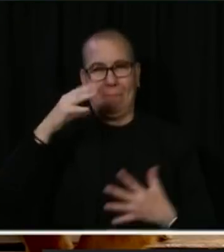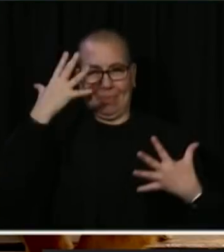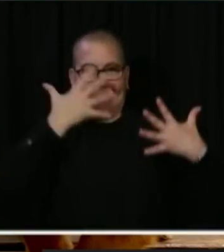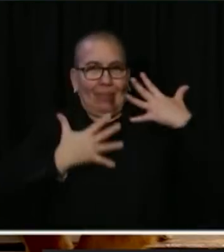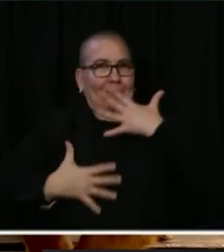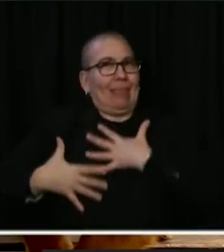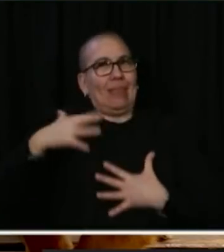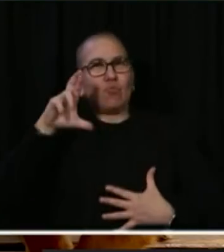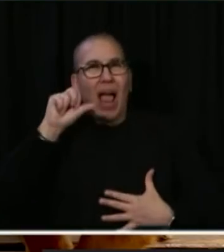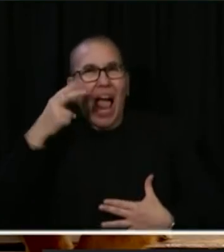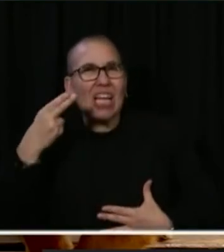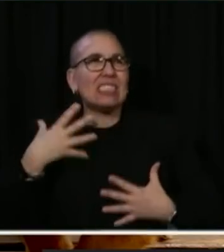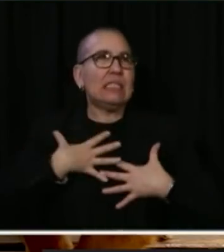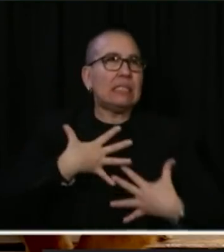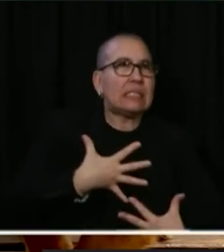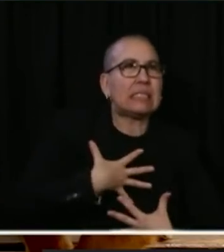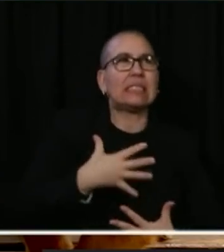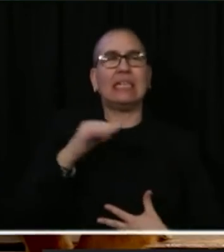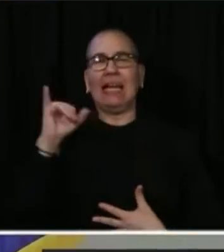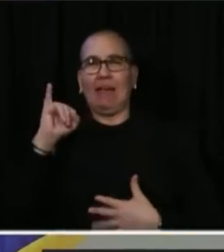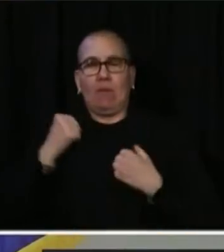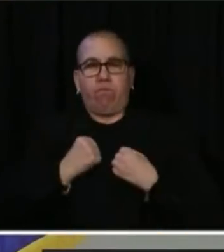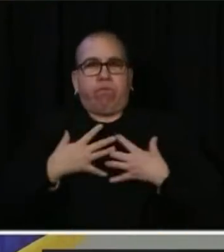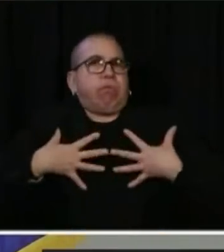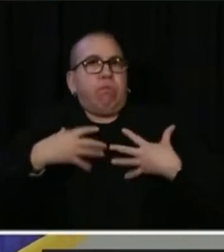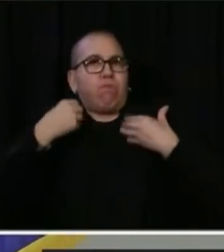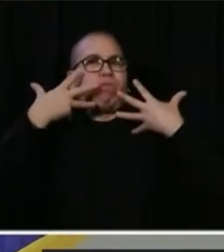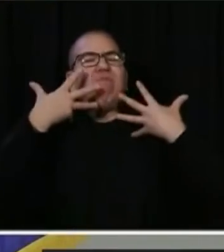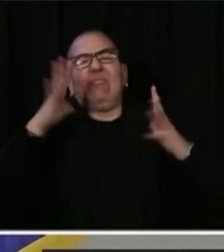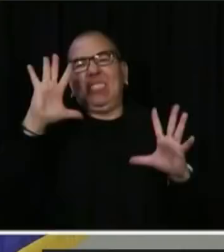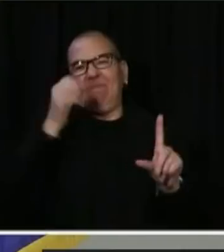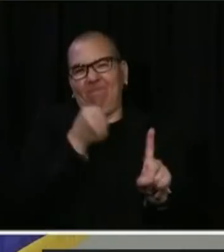AND NO FAMILY SHOULD HAVE TO GO THROUGH THAT.